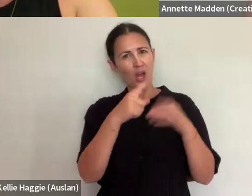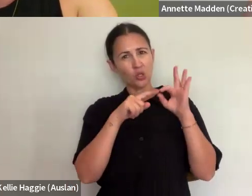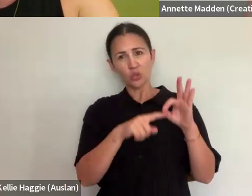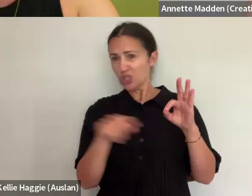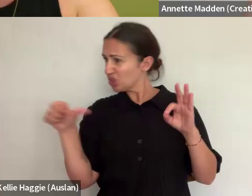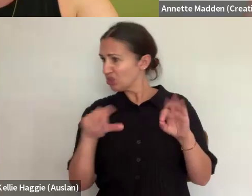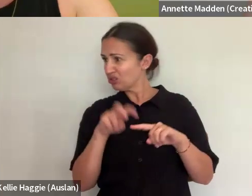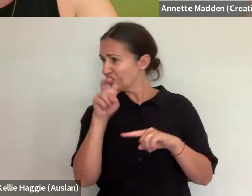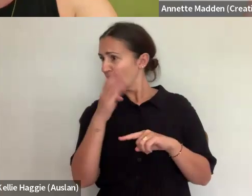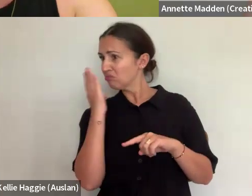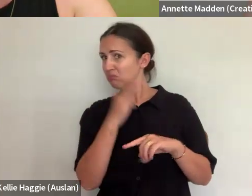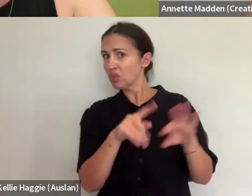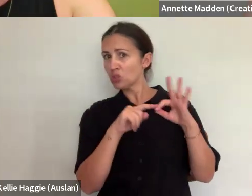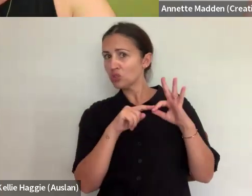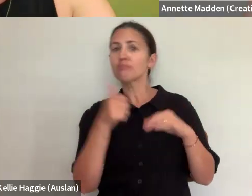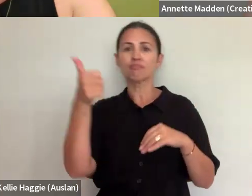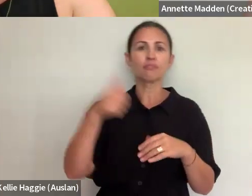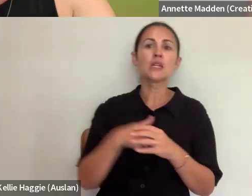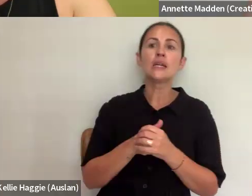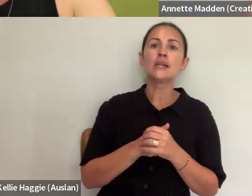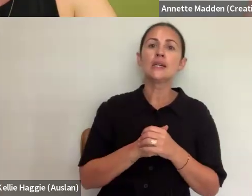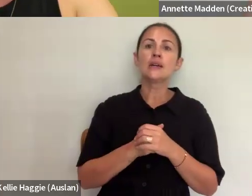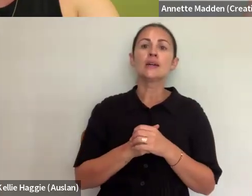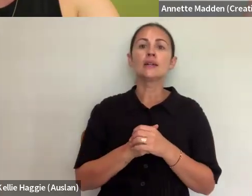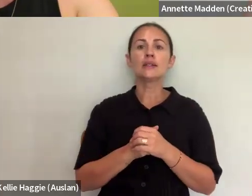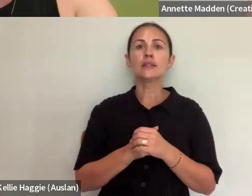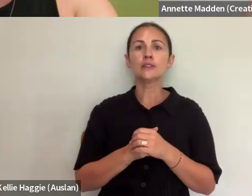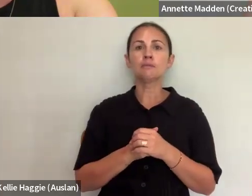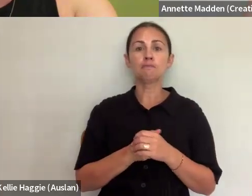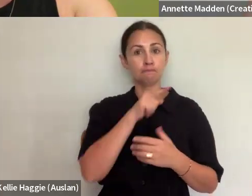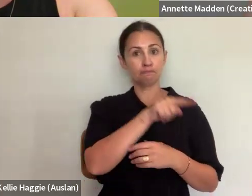in the chat.